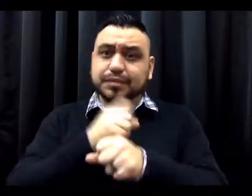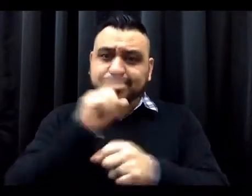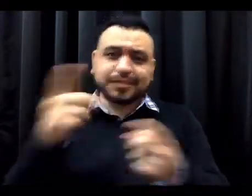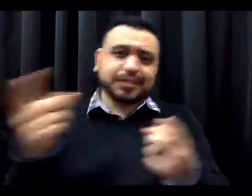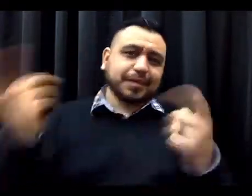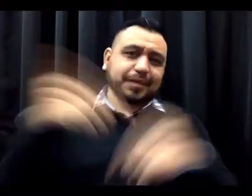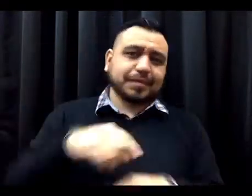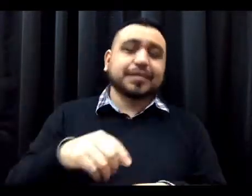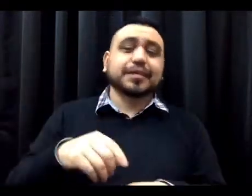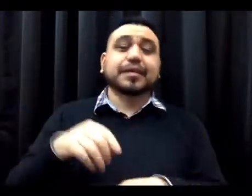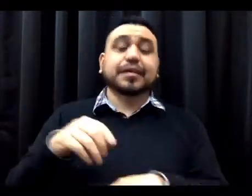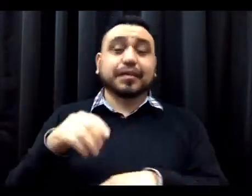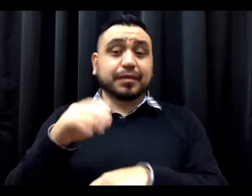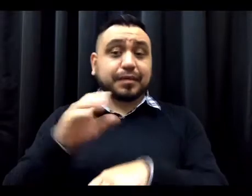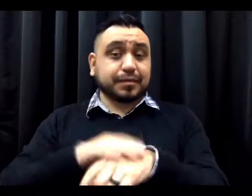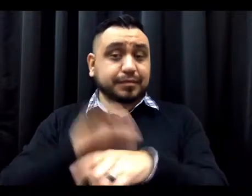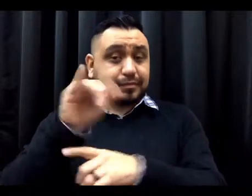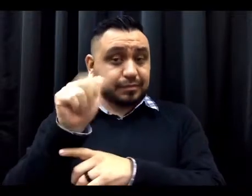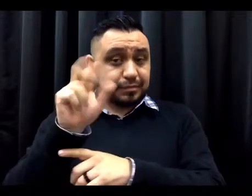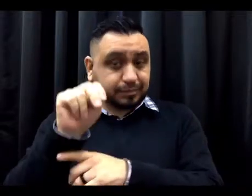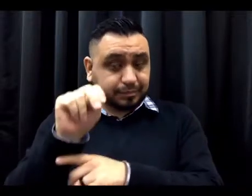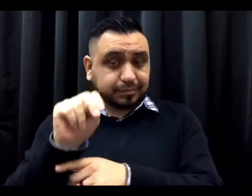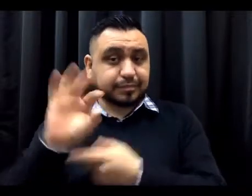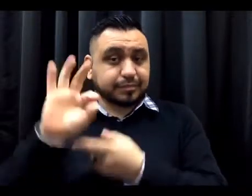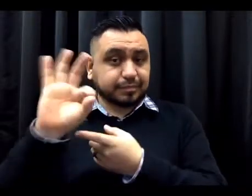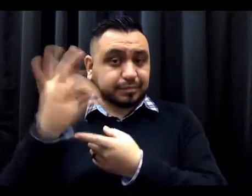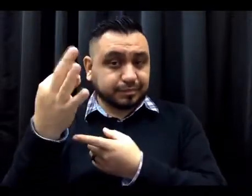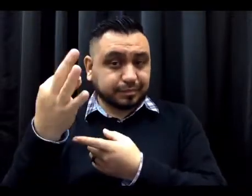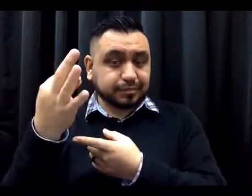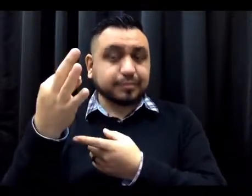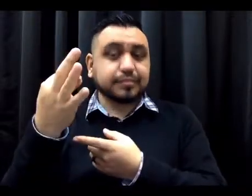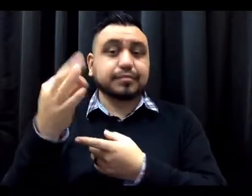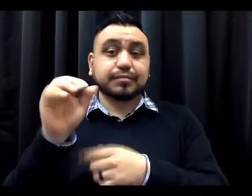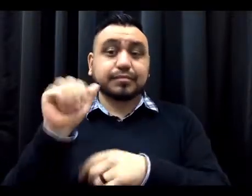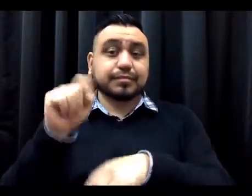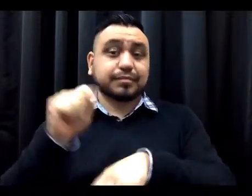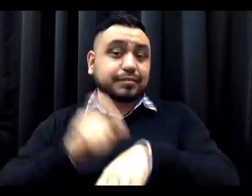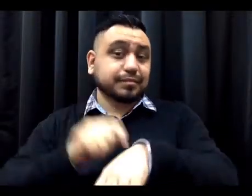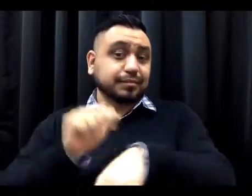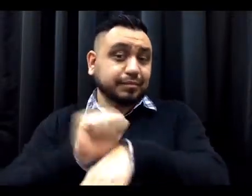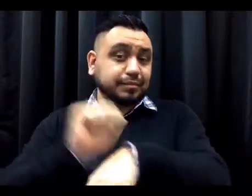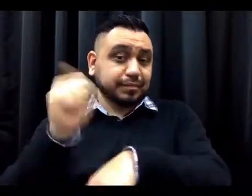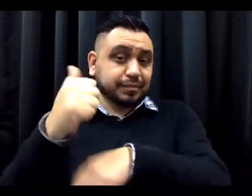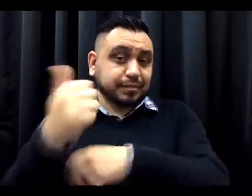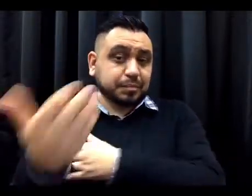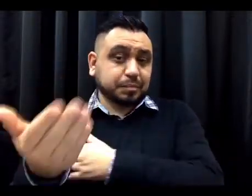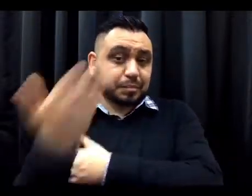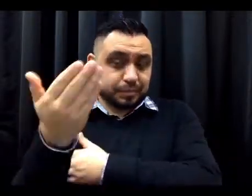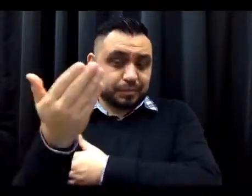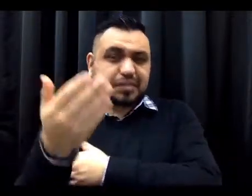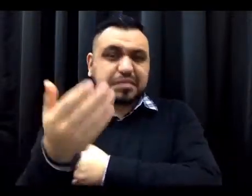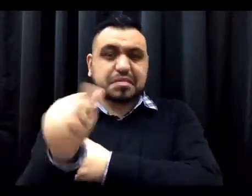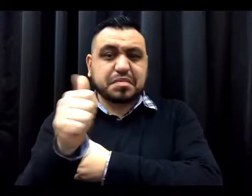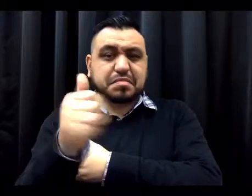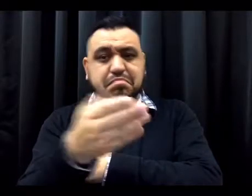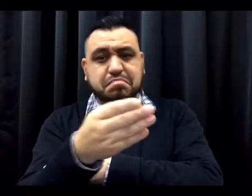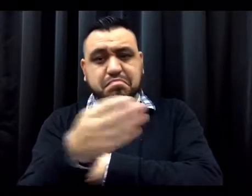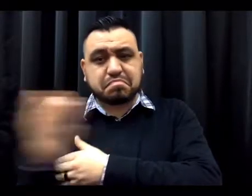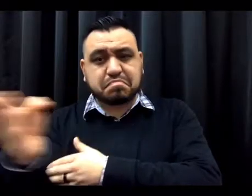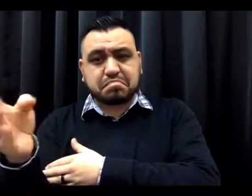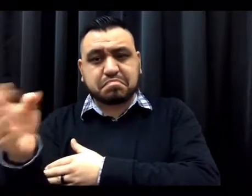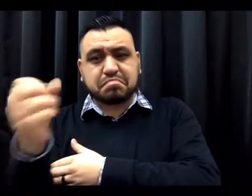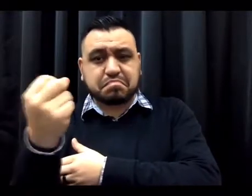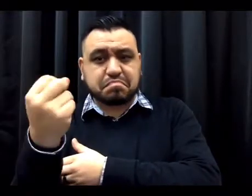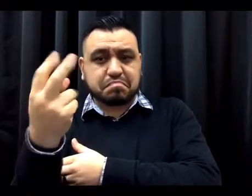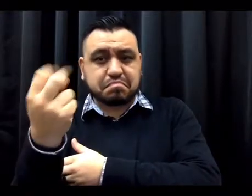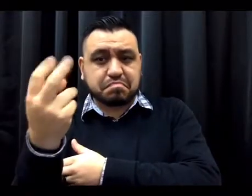So, please be sure to come to DHHSC on January 9th at 10AM till about noon.